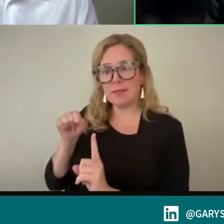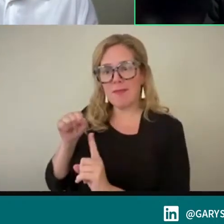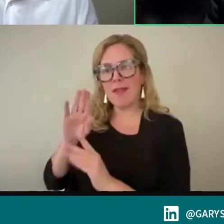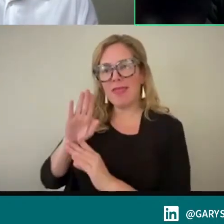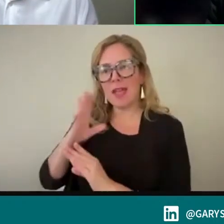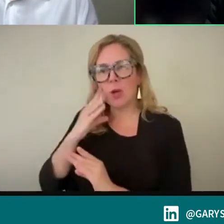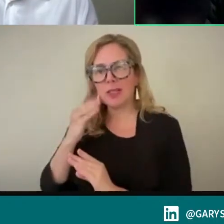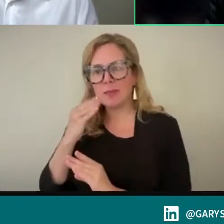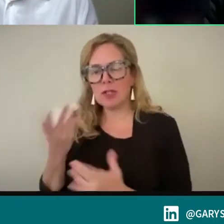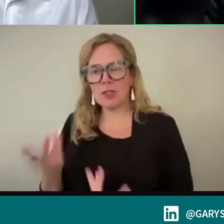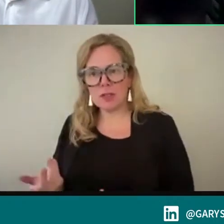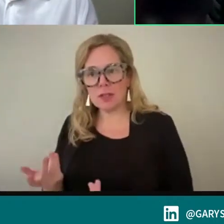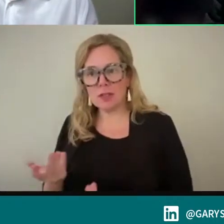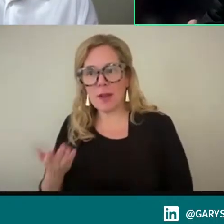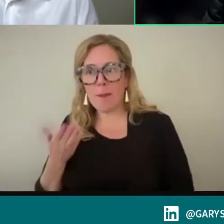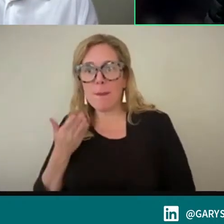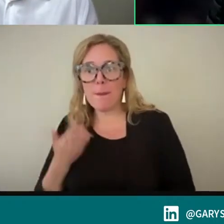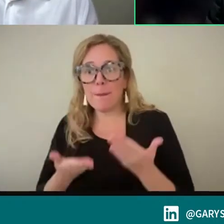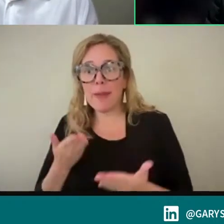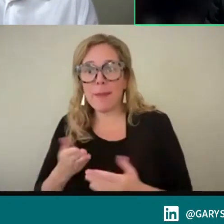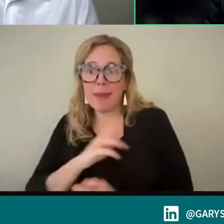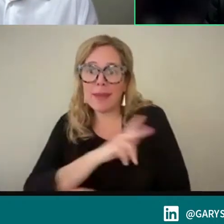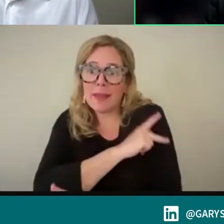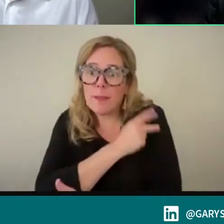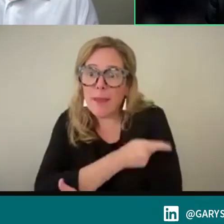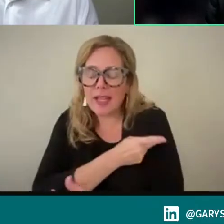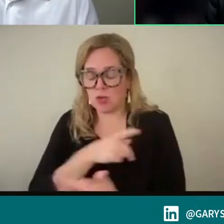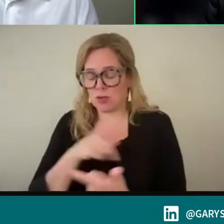or maybe a little further, maybe the family, maybe the caregiver, but shouldn't access